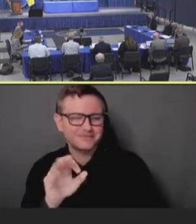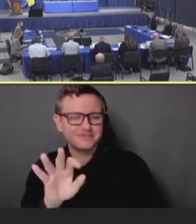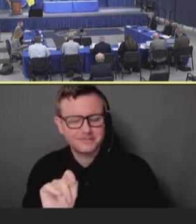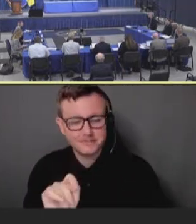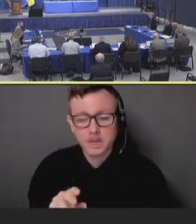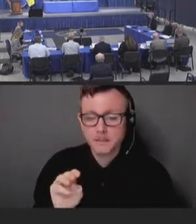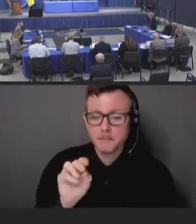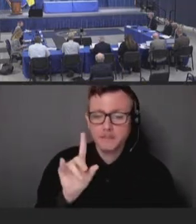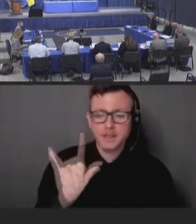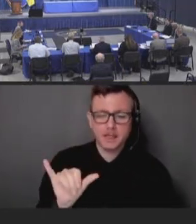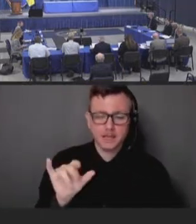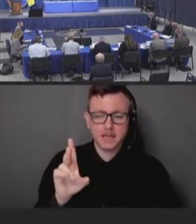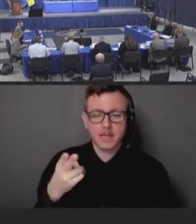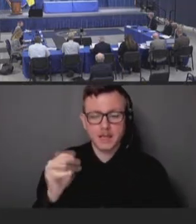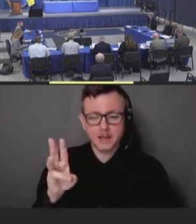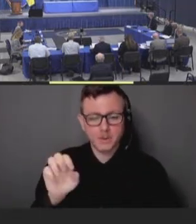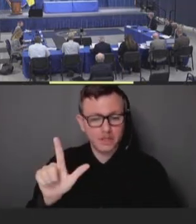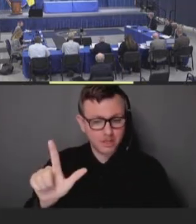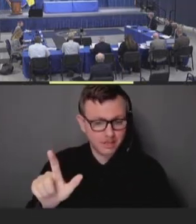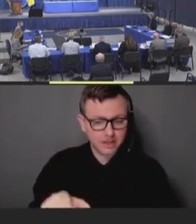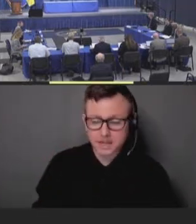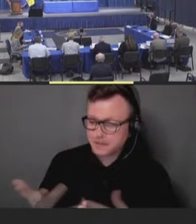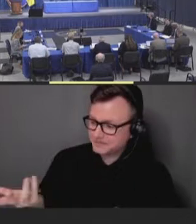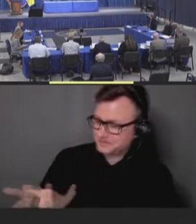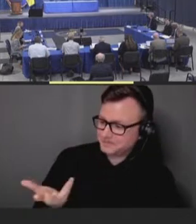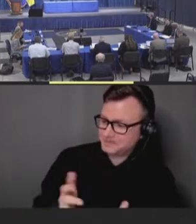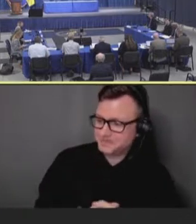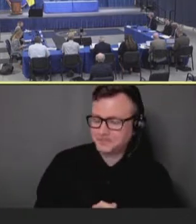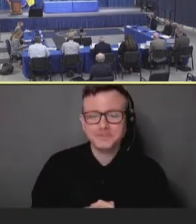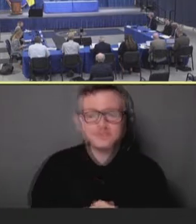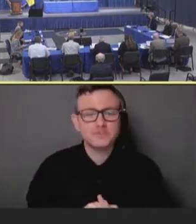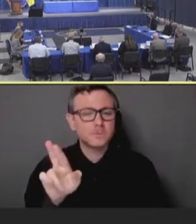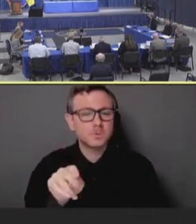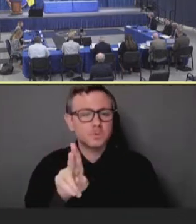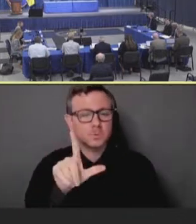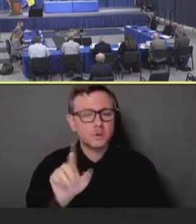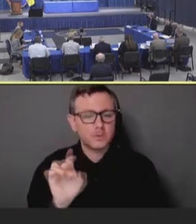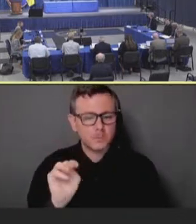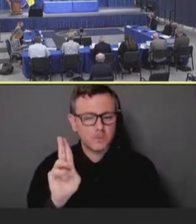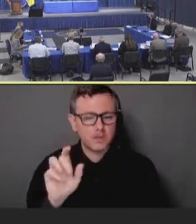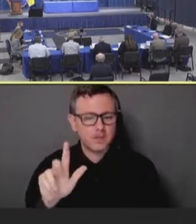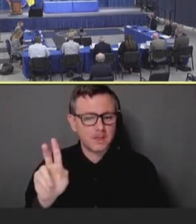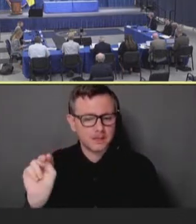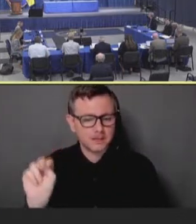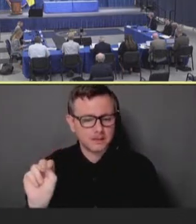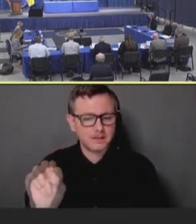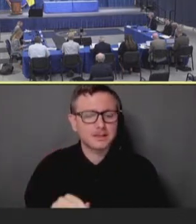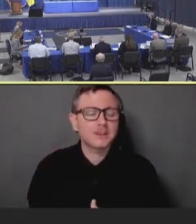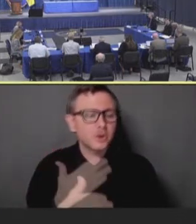Molly Howell. Molly Howell: Present. Ann Aikin: Hello. Jewel Mullen. Jewel Mullen: Good morning.